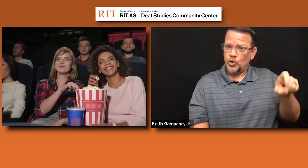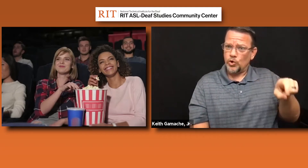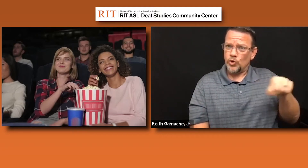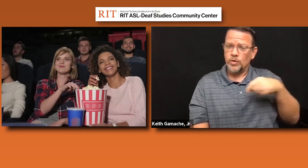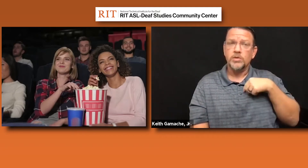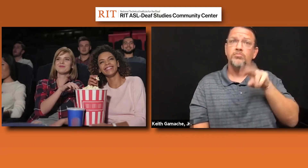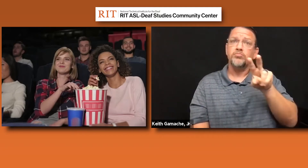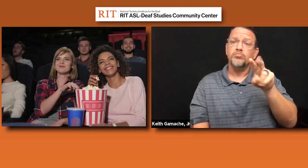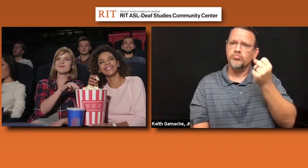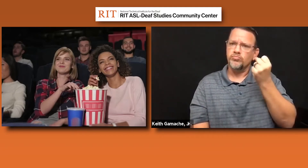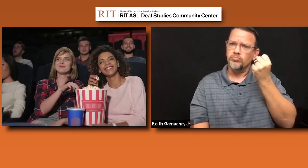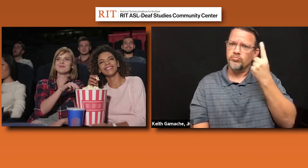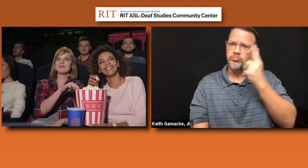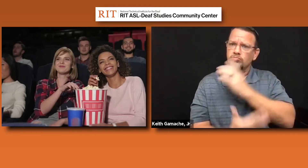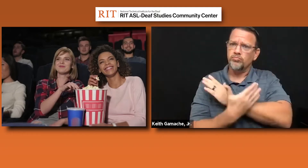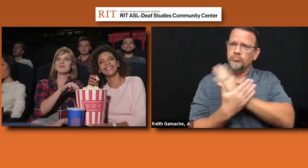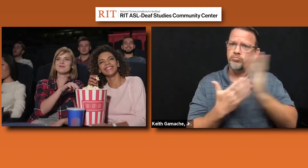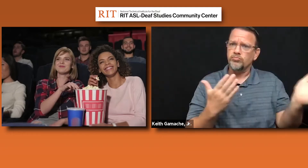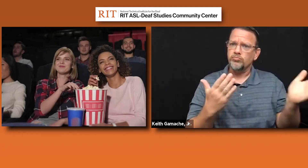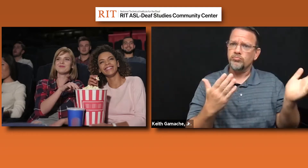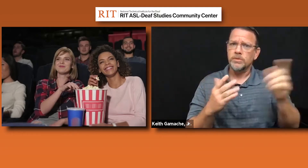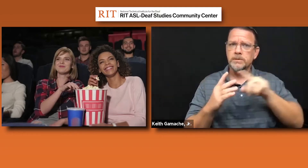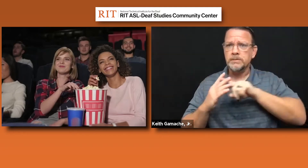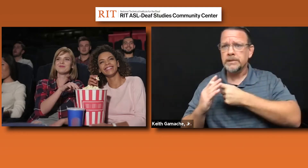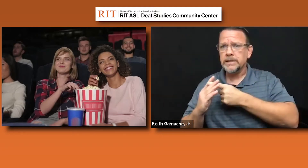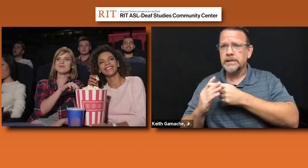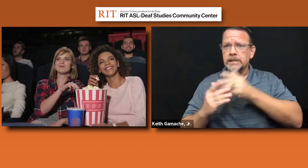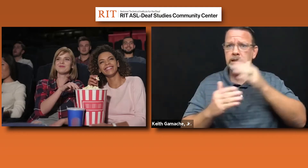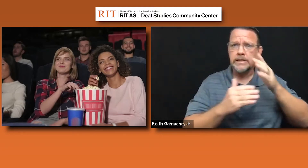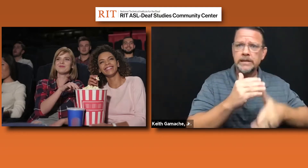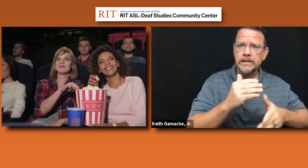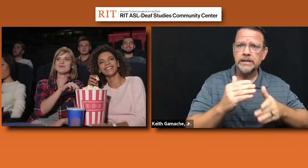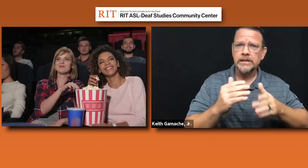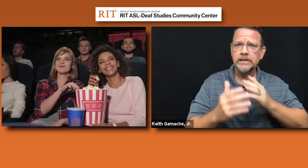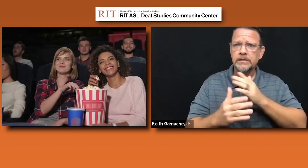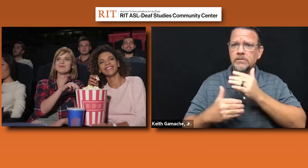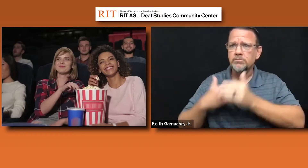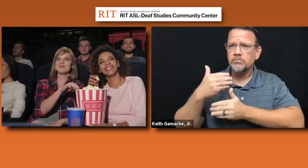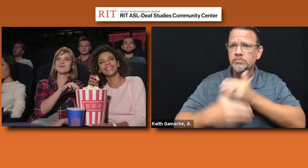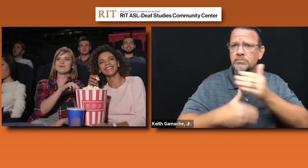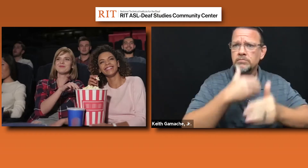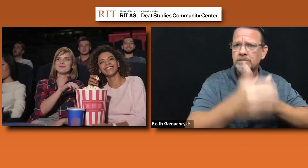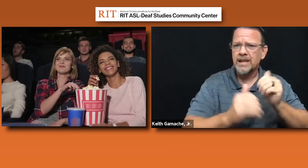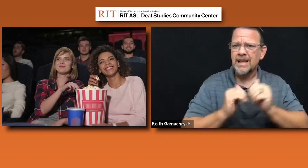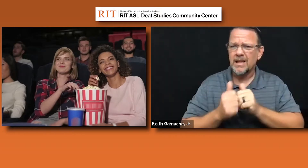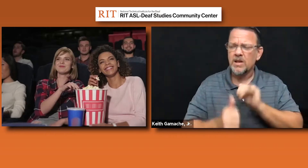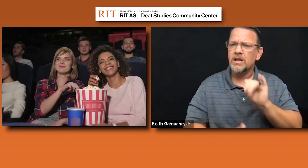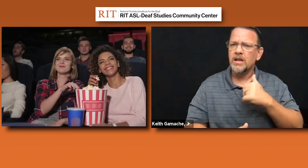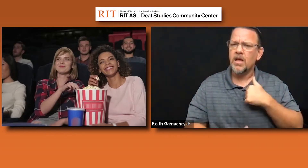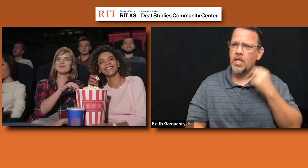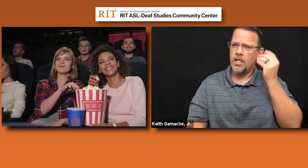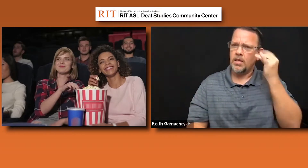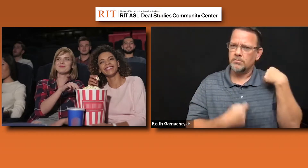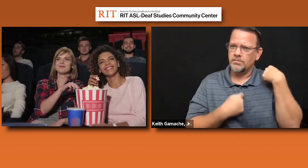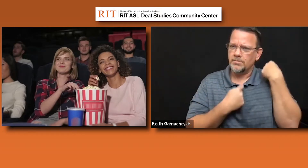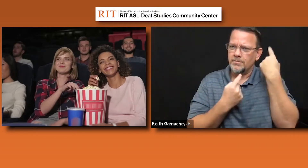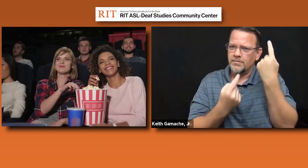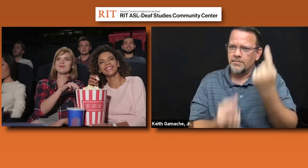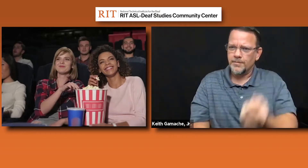an ease-of-use language from start to finish that brings you like you watched a movie?"